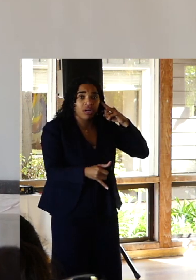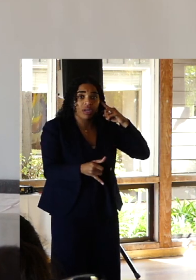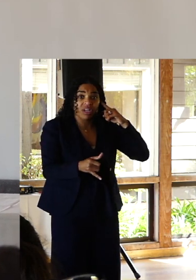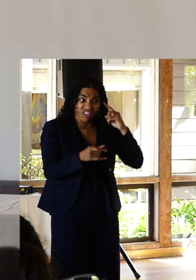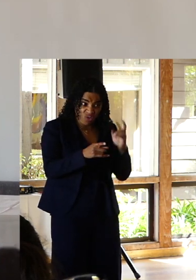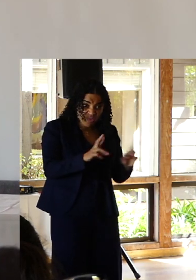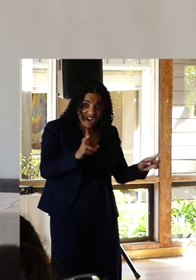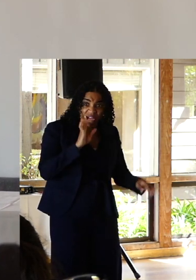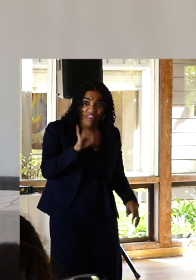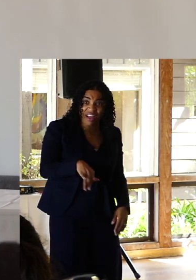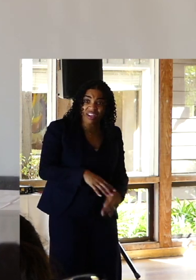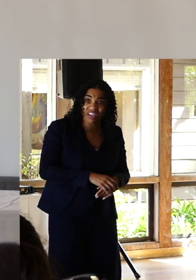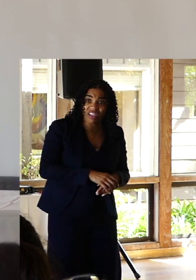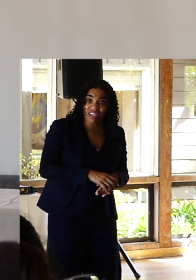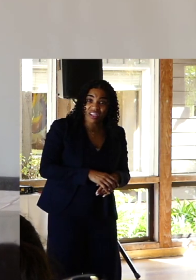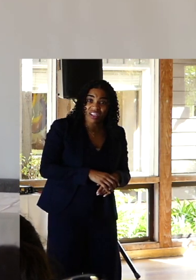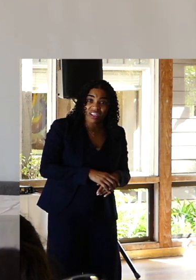Your partners never reading that suicide note.